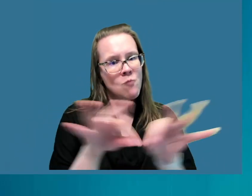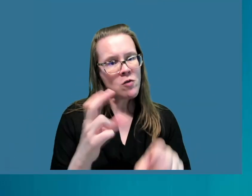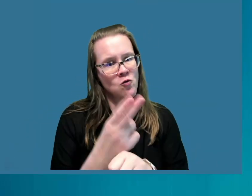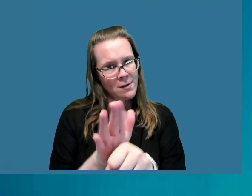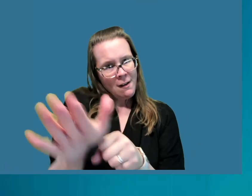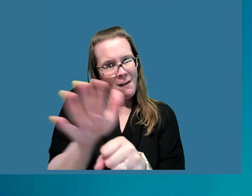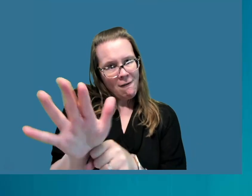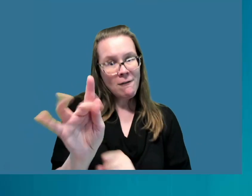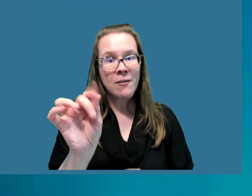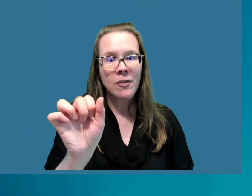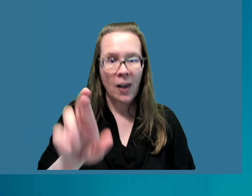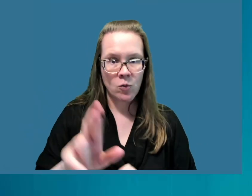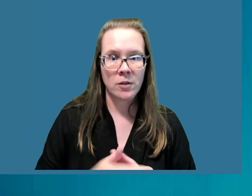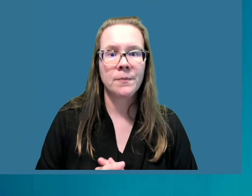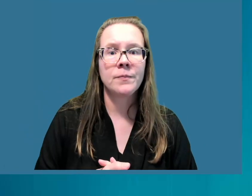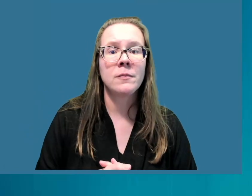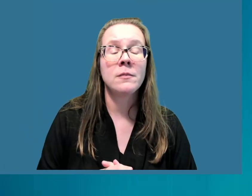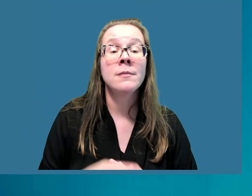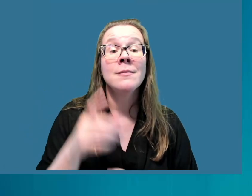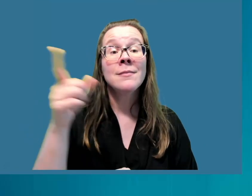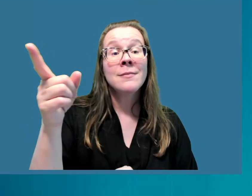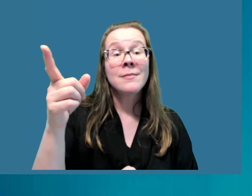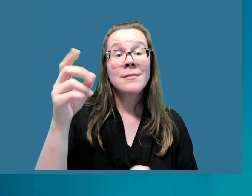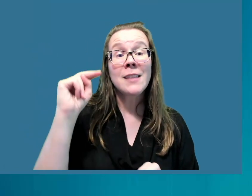it will stick: and so when you're trying to get the cookies cut out,